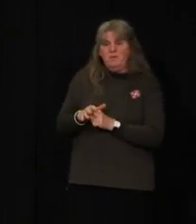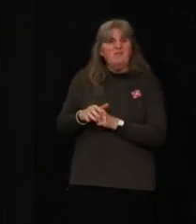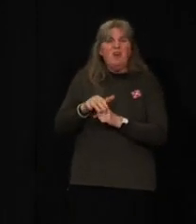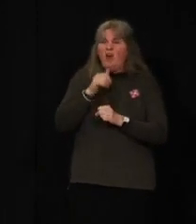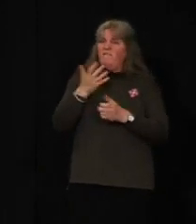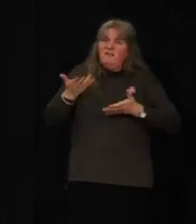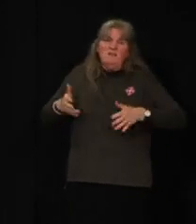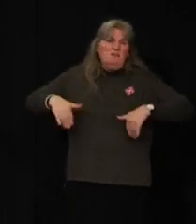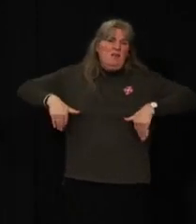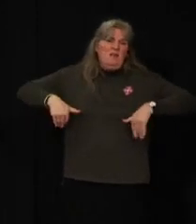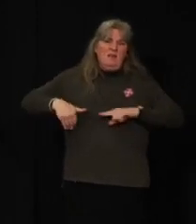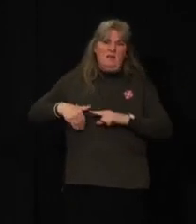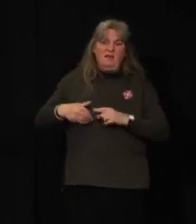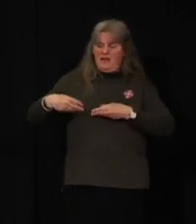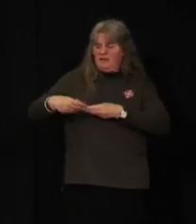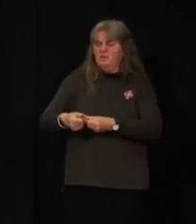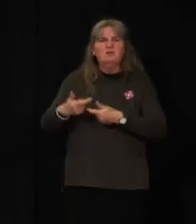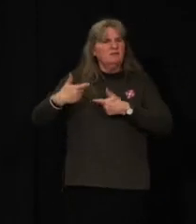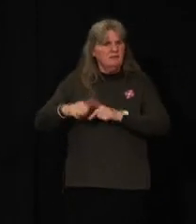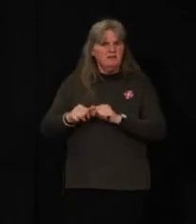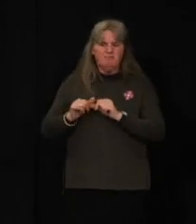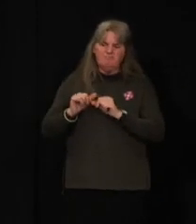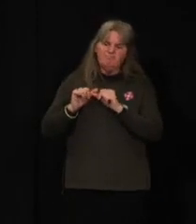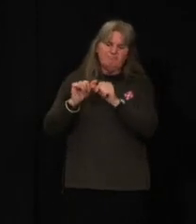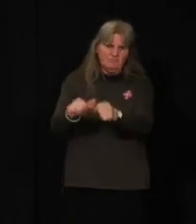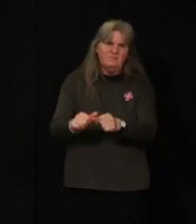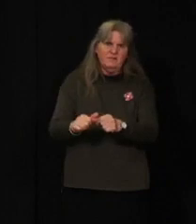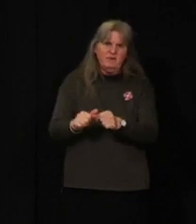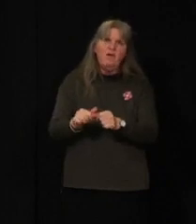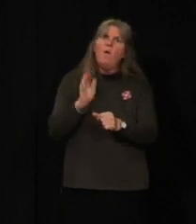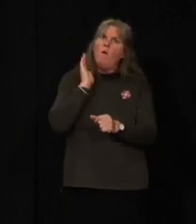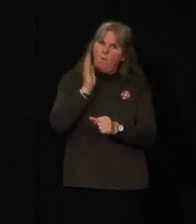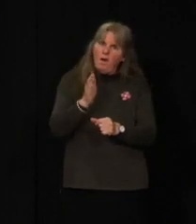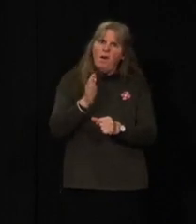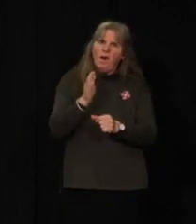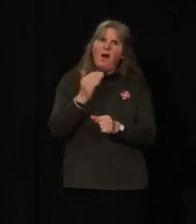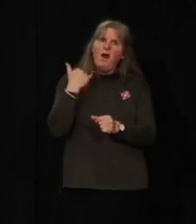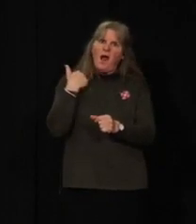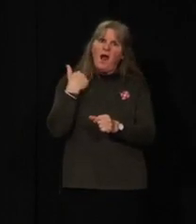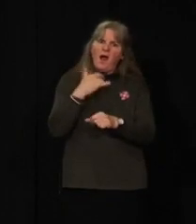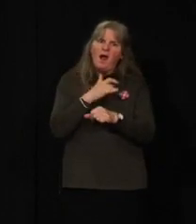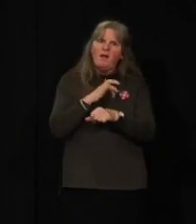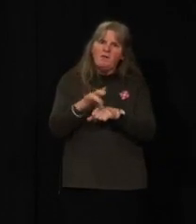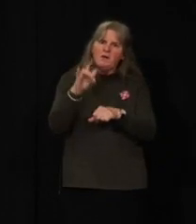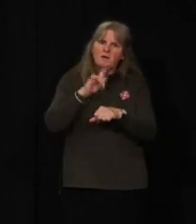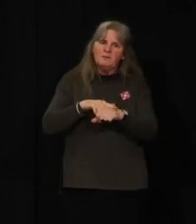not done with COVID expenditures so that accounting will happen, it absolutely will happen in the